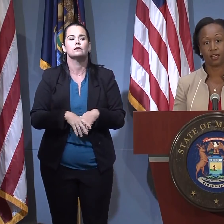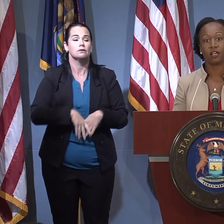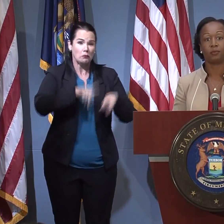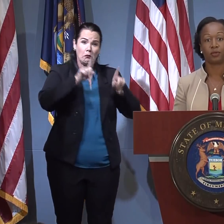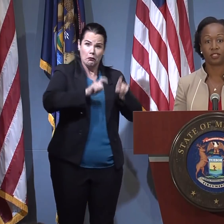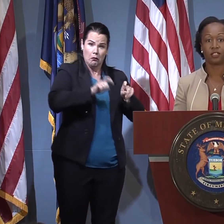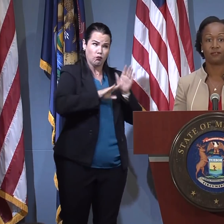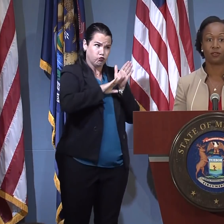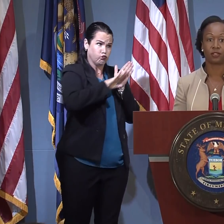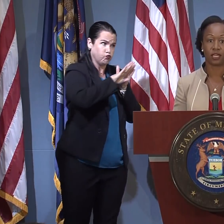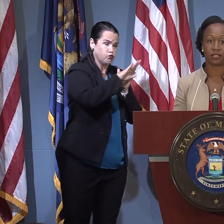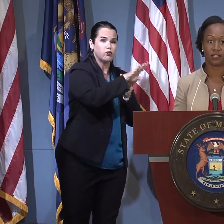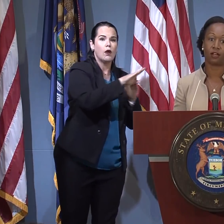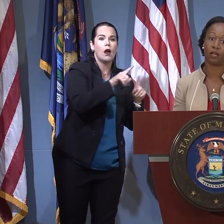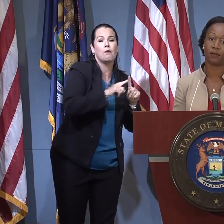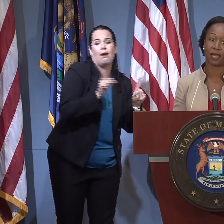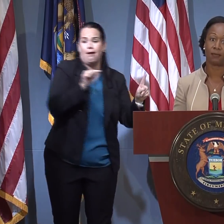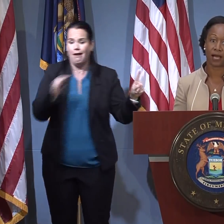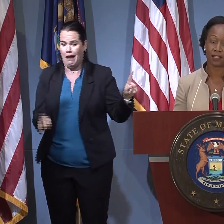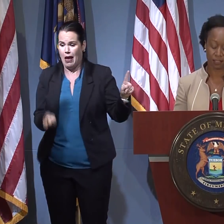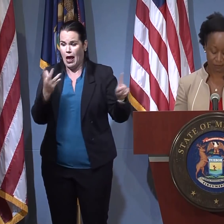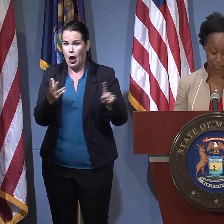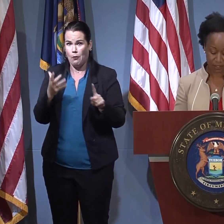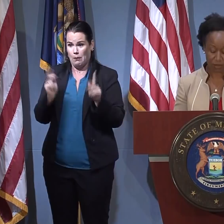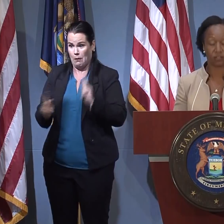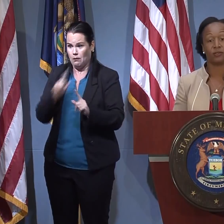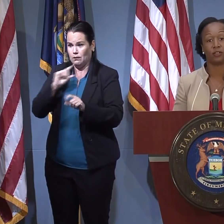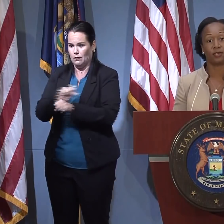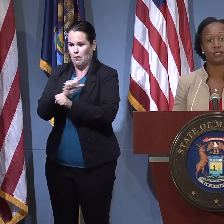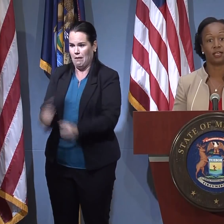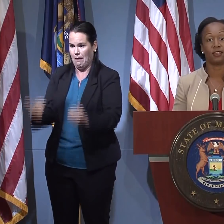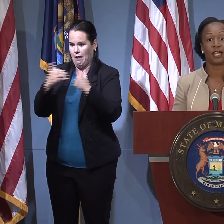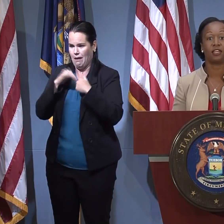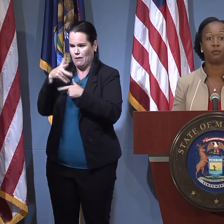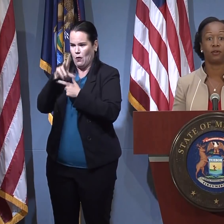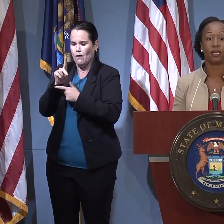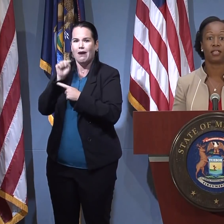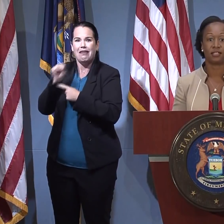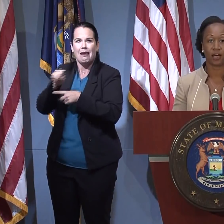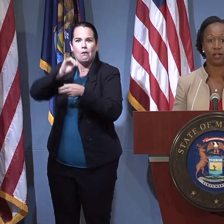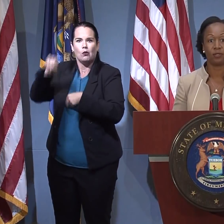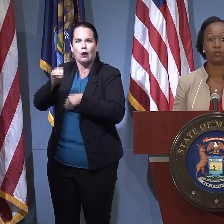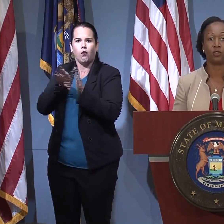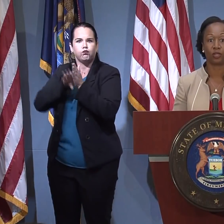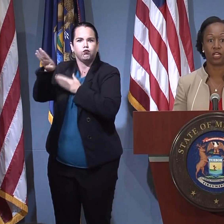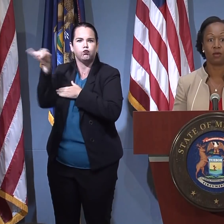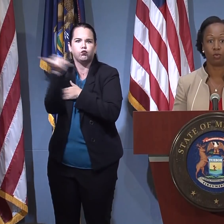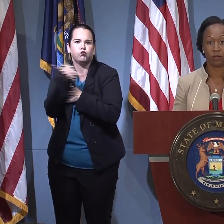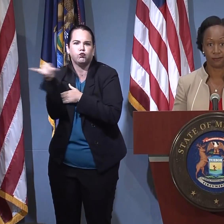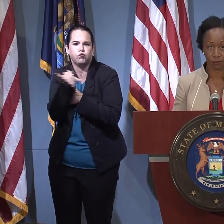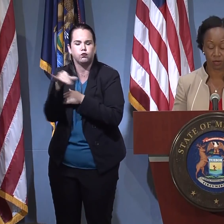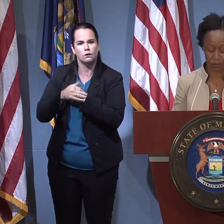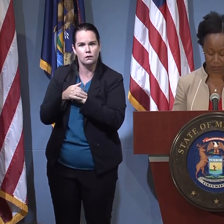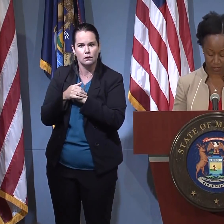STEADILY INCREASE. WHAT IS CONCERNING HOWEVER, AS WE'RE INCREASEST THISSING THE PERCENT OF THOSE TESTS THAT ARE